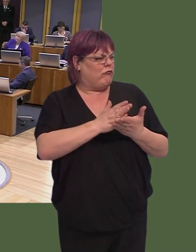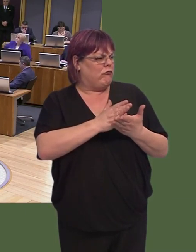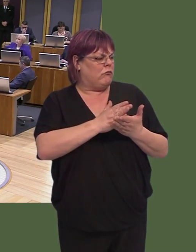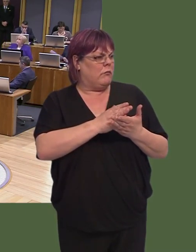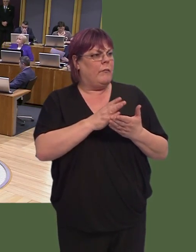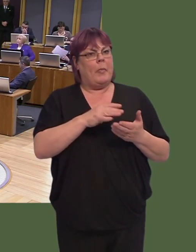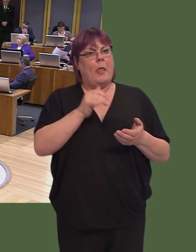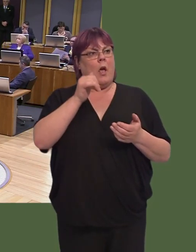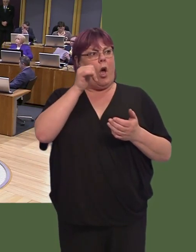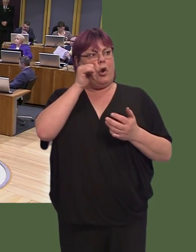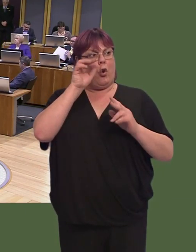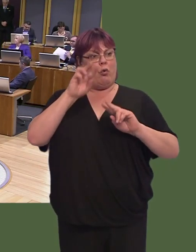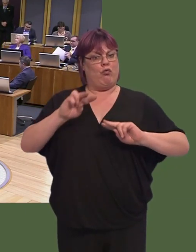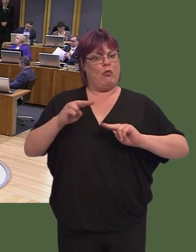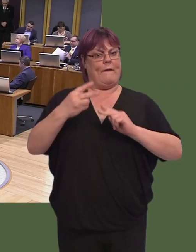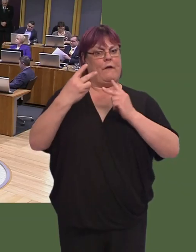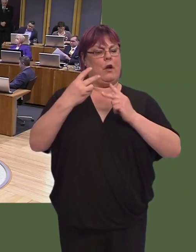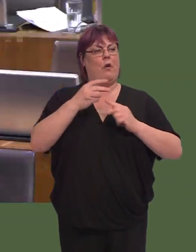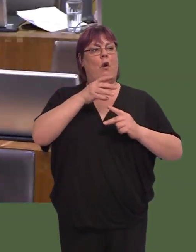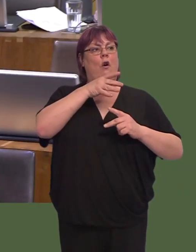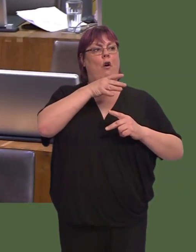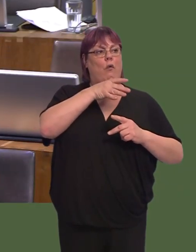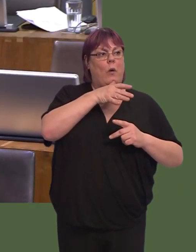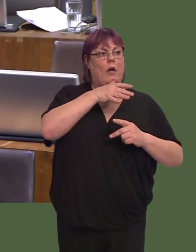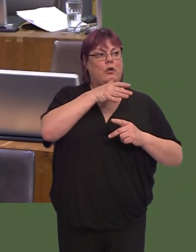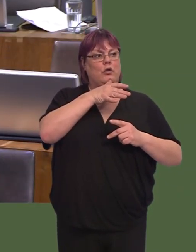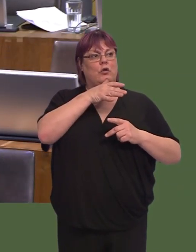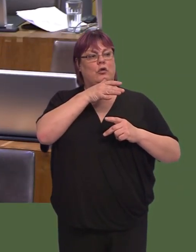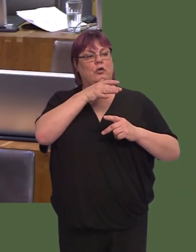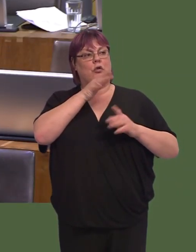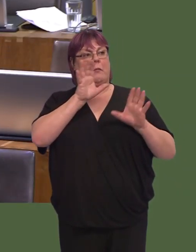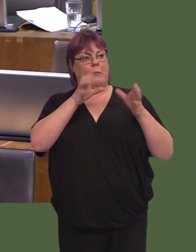the review of Welsh in education strategic plans undertaken by Aled Roberts in 2017 included